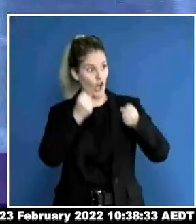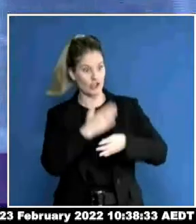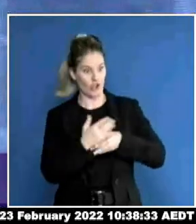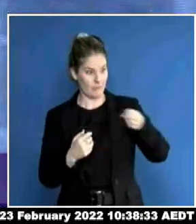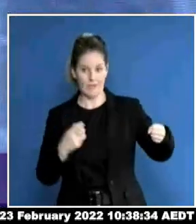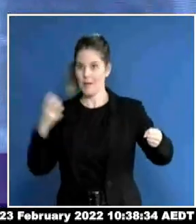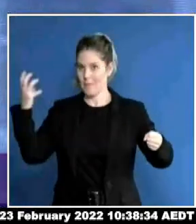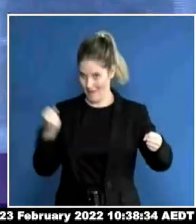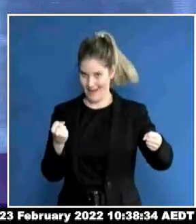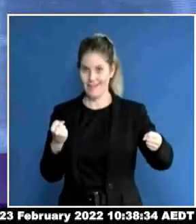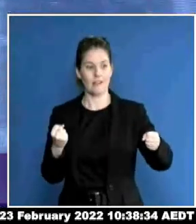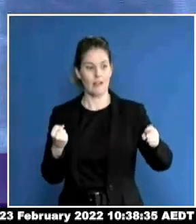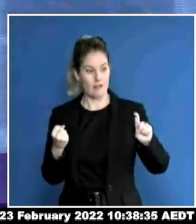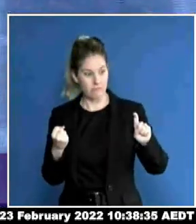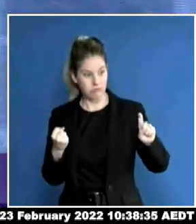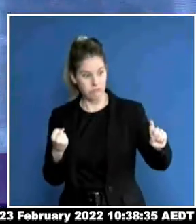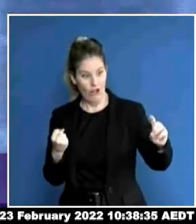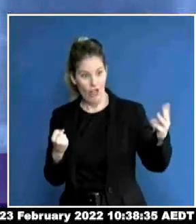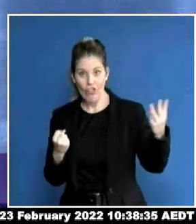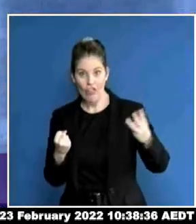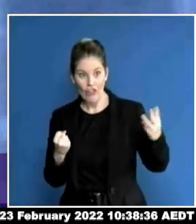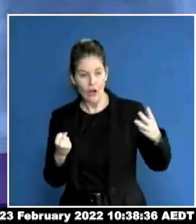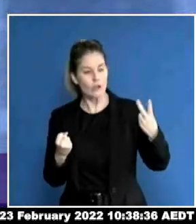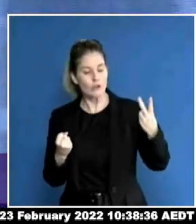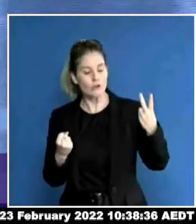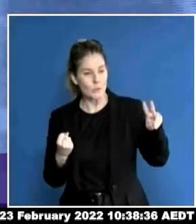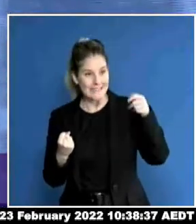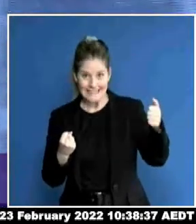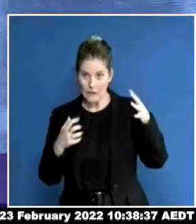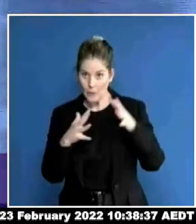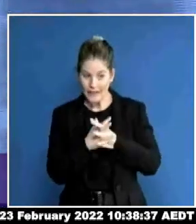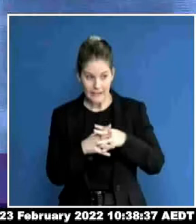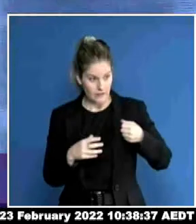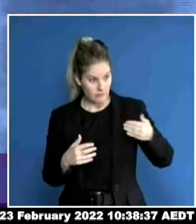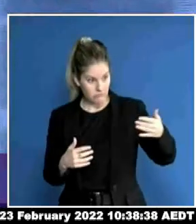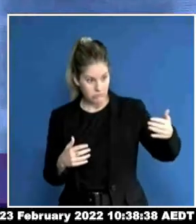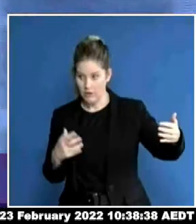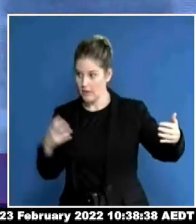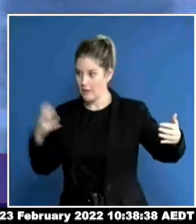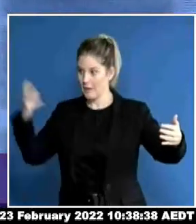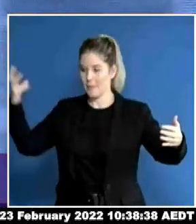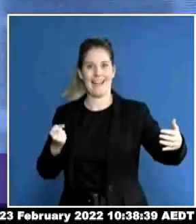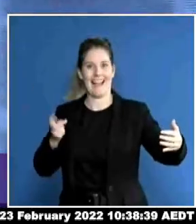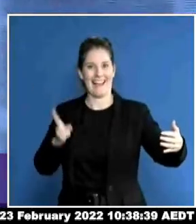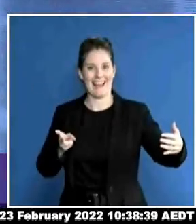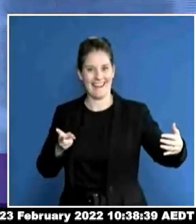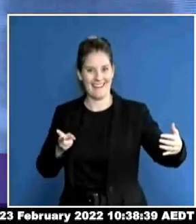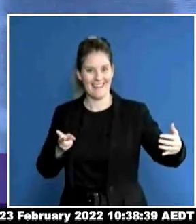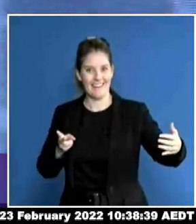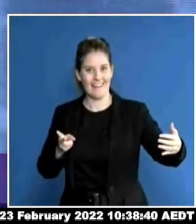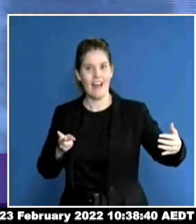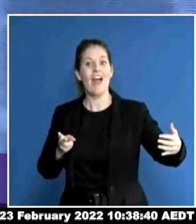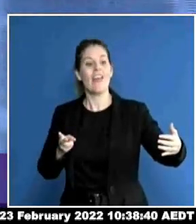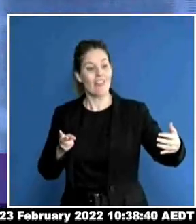for 26 weeks, and then a smaller payment if the person stays in the job for 52 weeks.